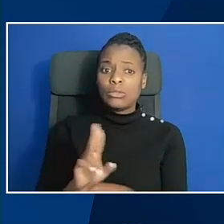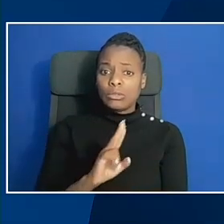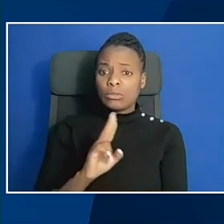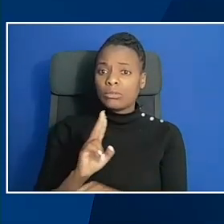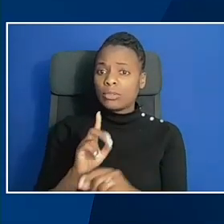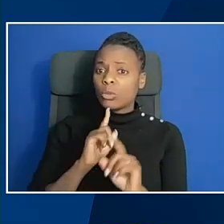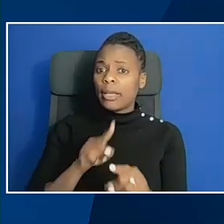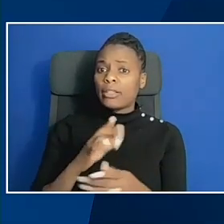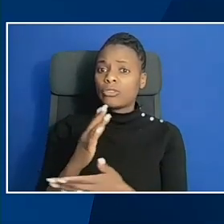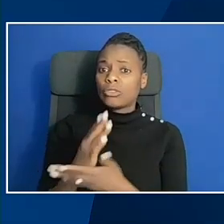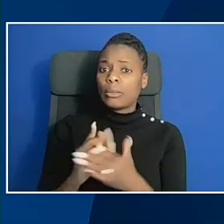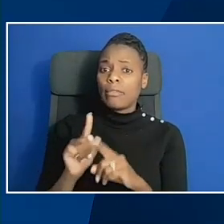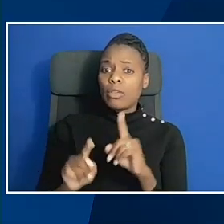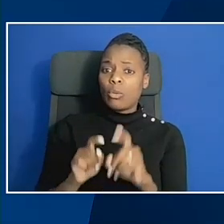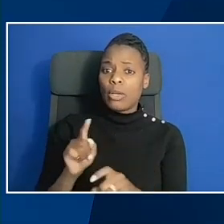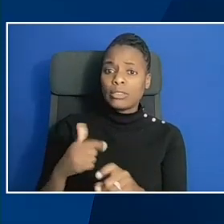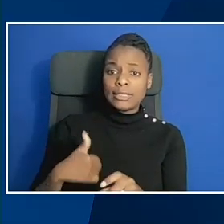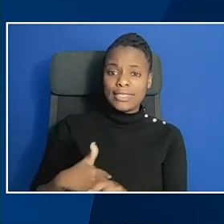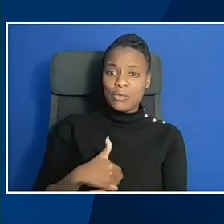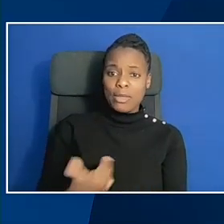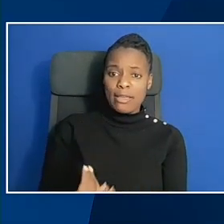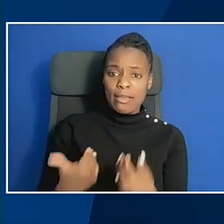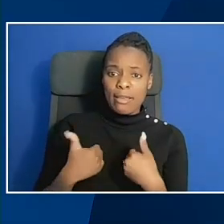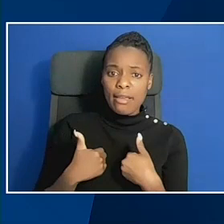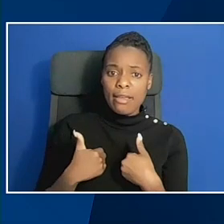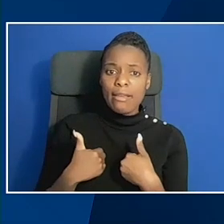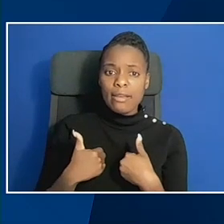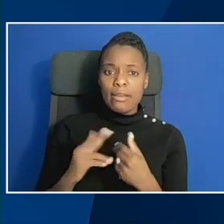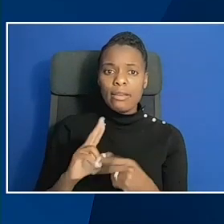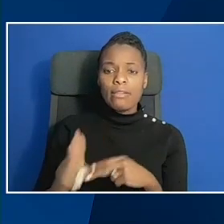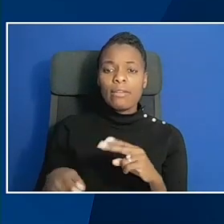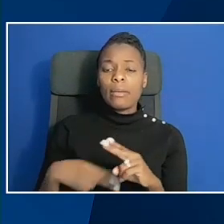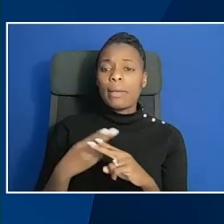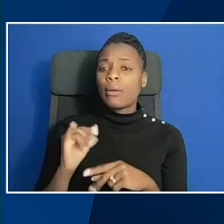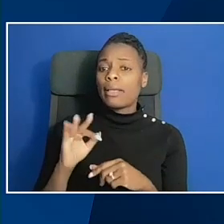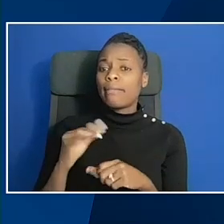questions that we have about whether an institution should be allowed to operate